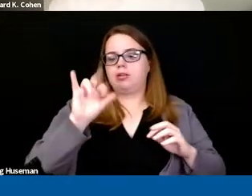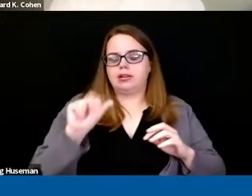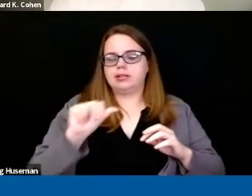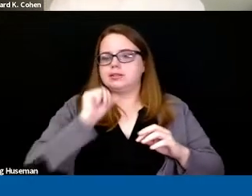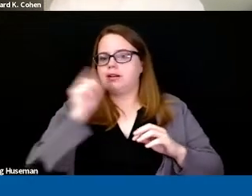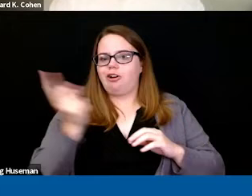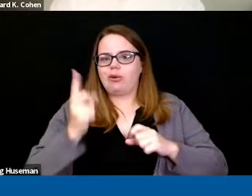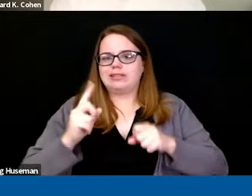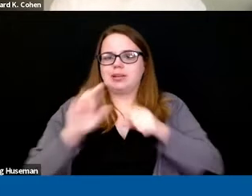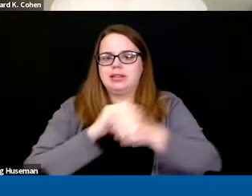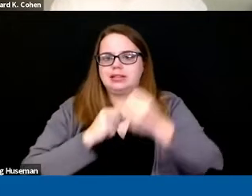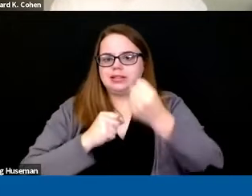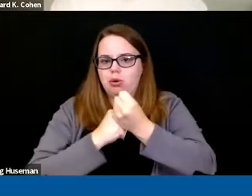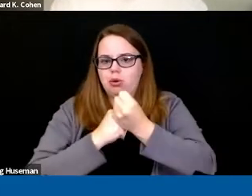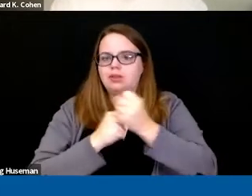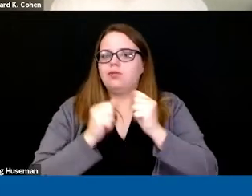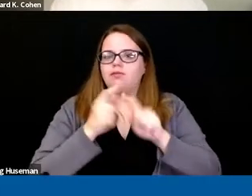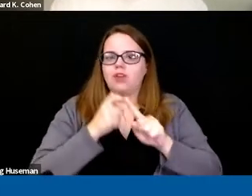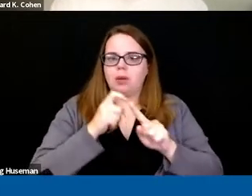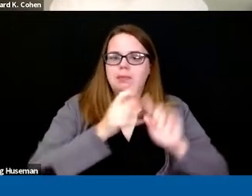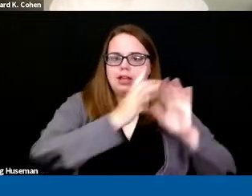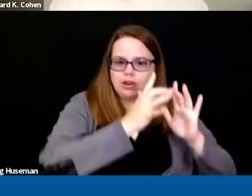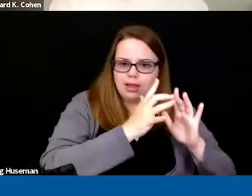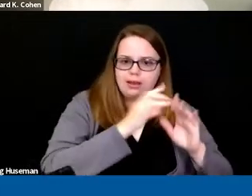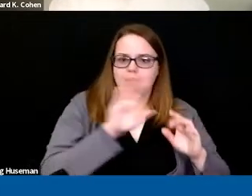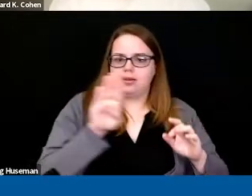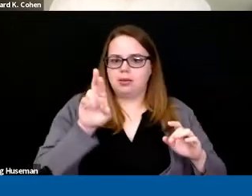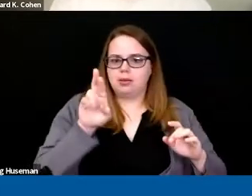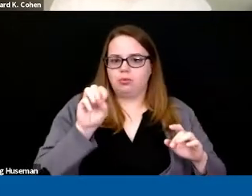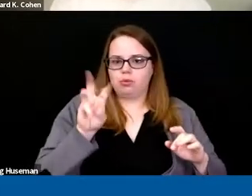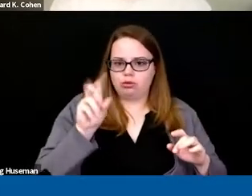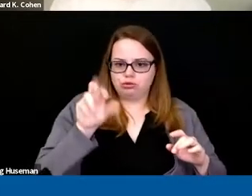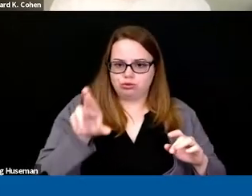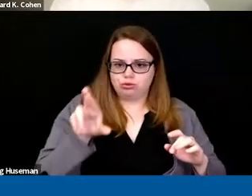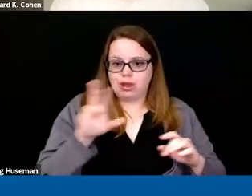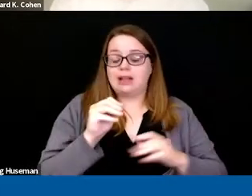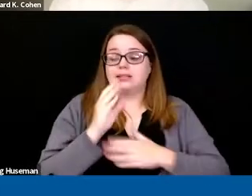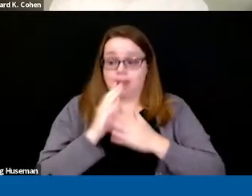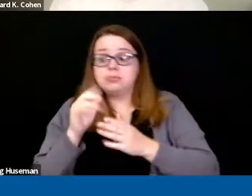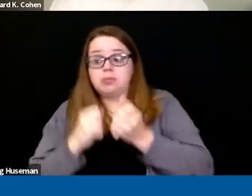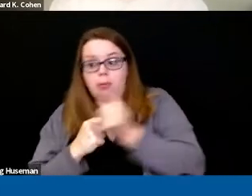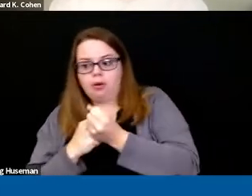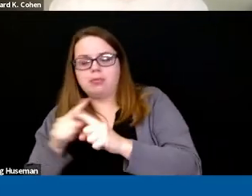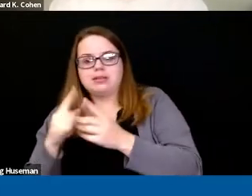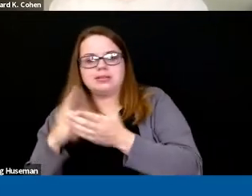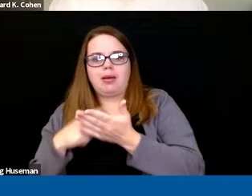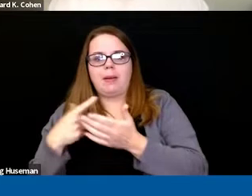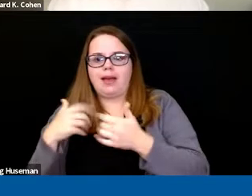by both browsers and assistive technologies the same way. And with the ARIA that is supported, sometimes there are bugs in the implementation.